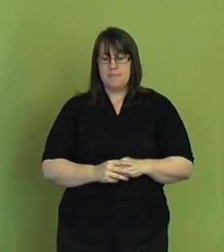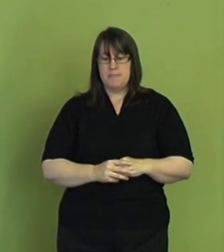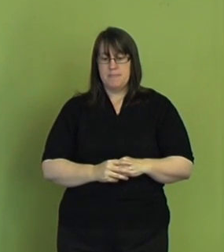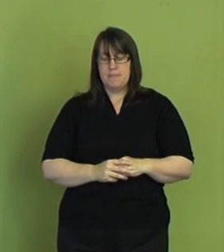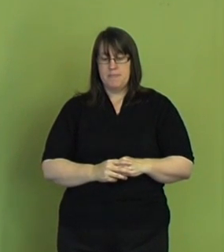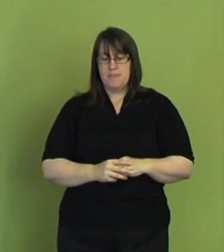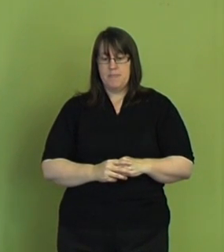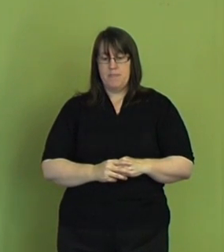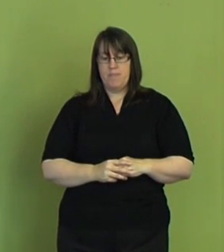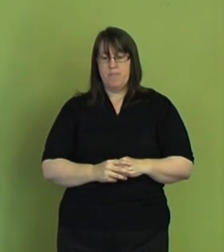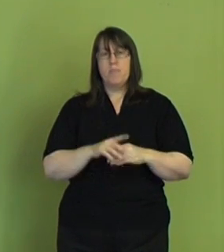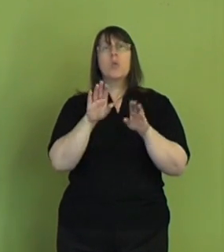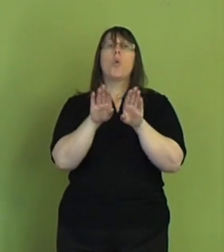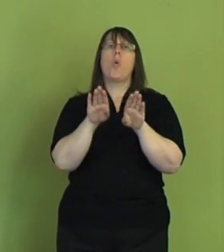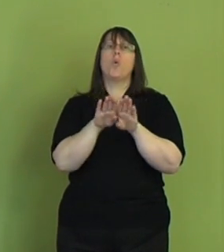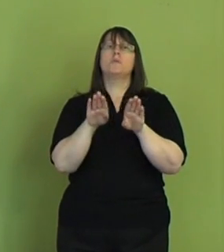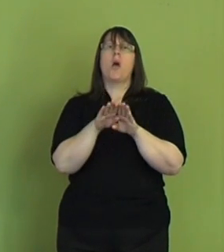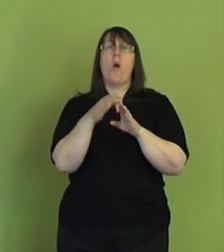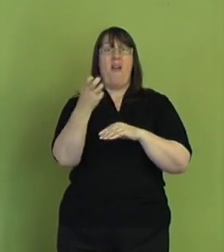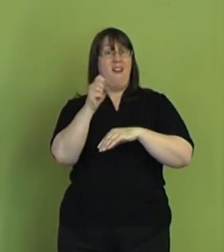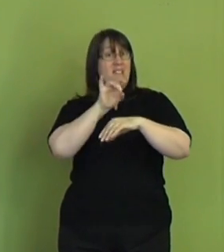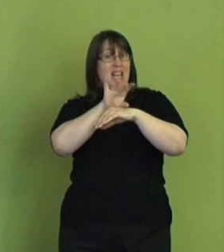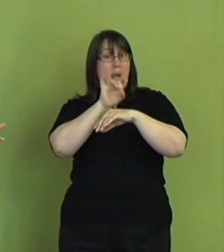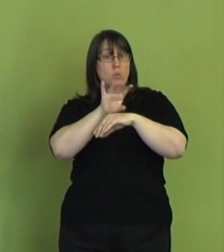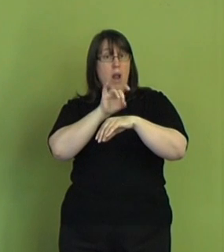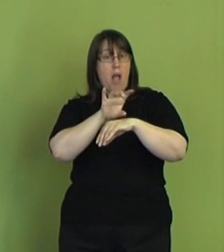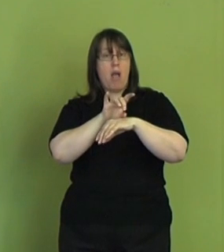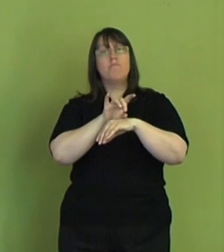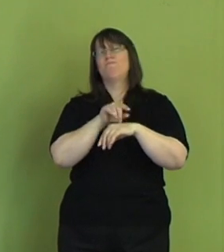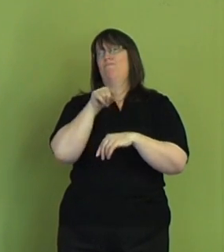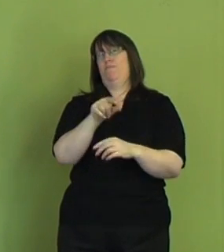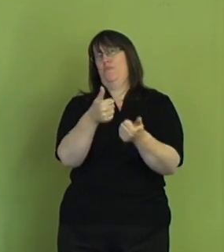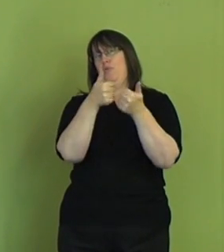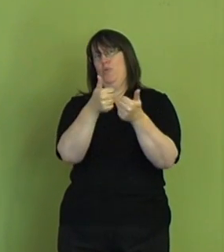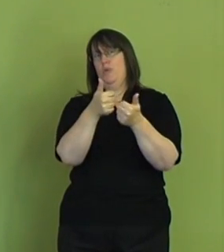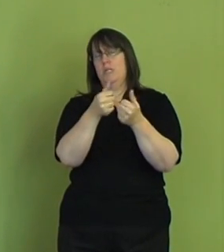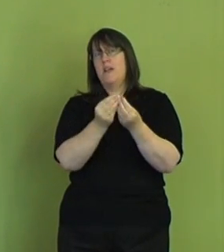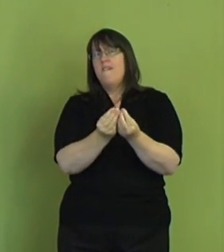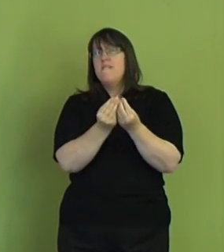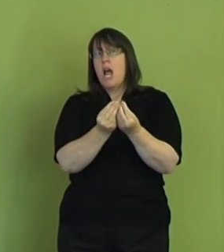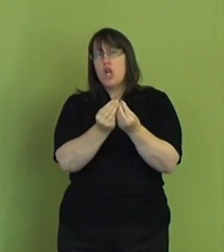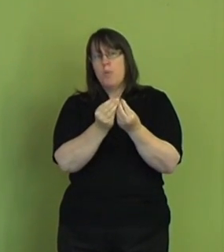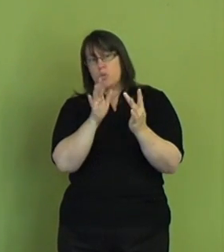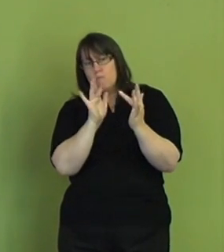In addition to that, counsellors are a really good point of contact,